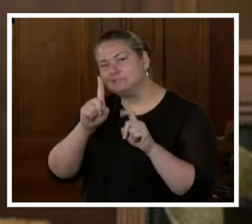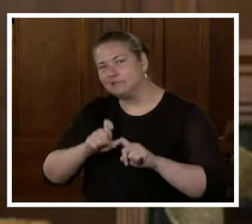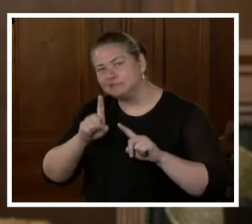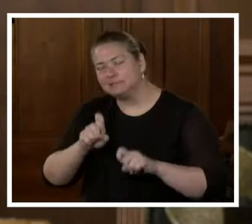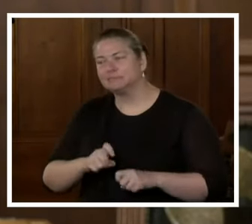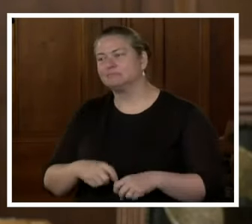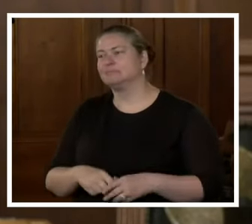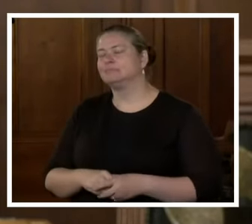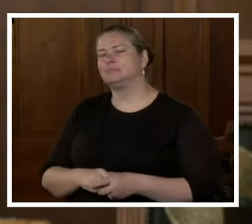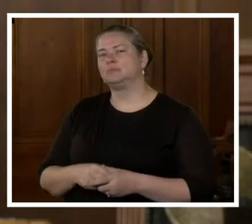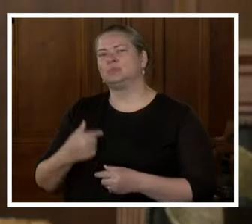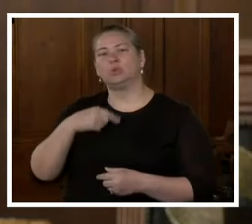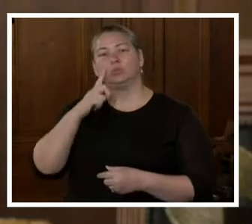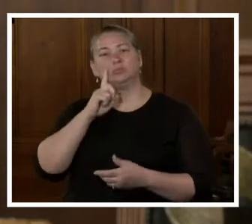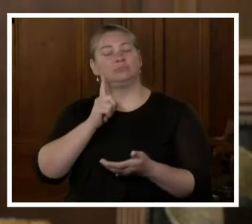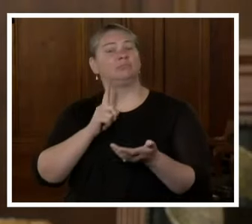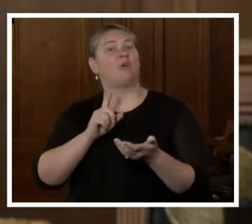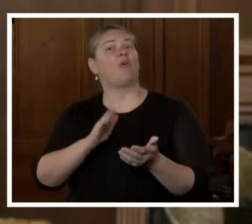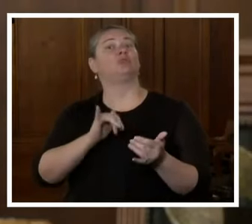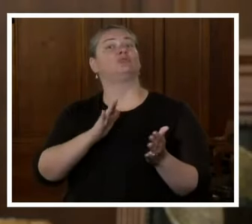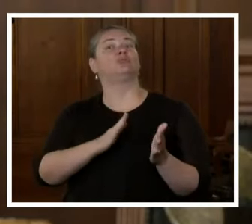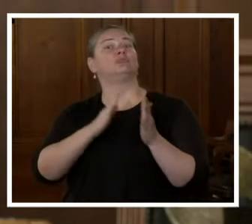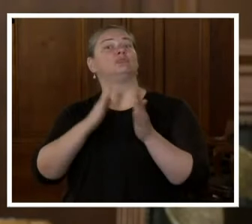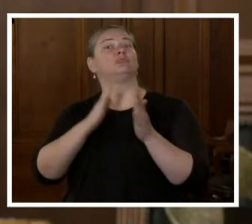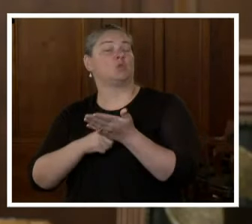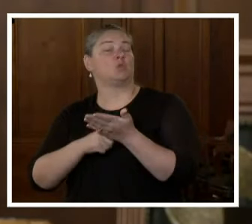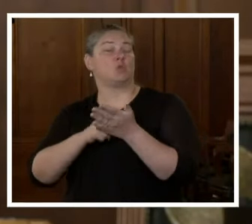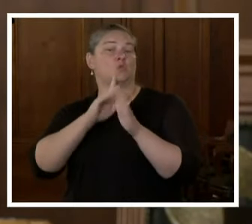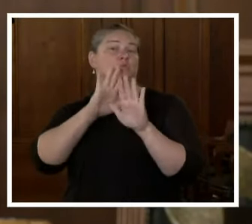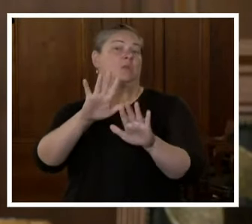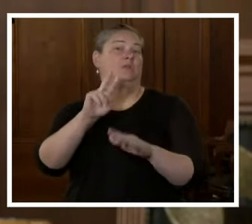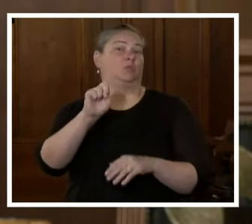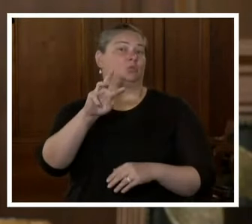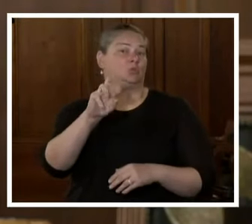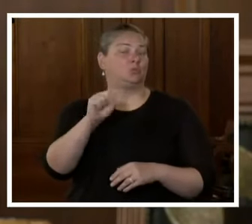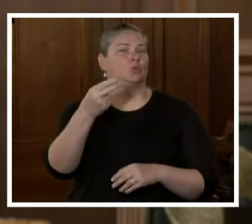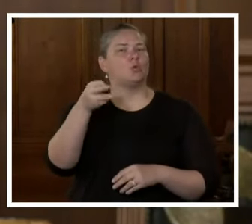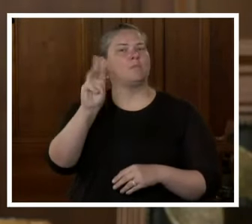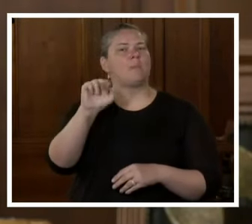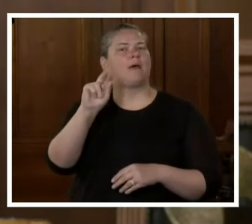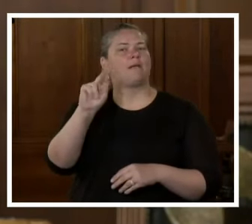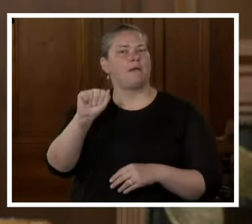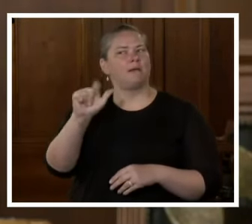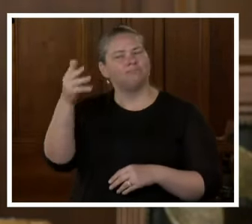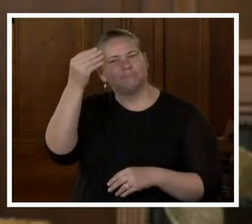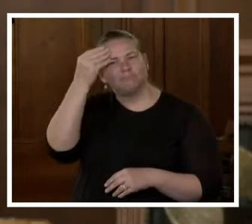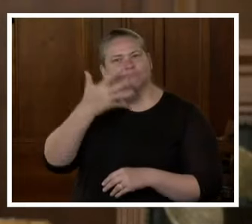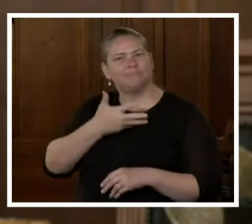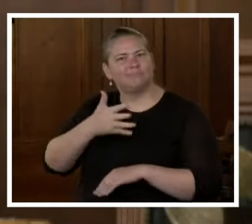THIS IS A REMINDER OF HOW DEADLY